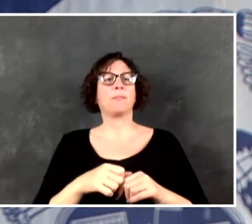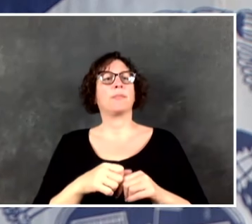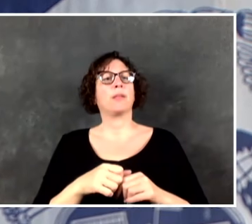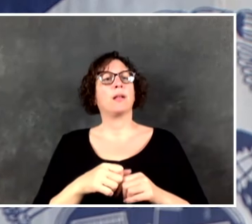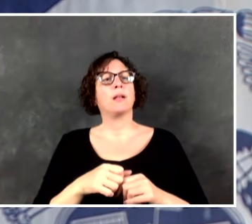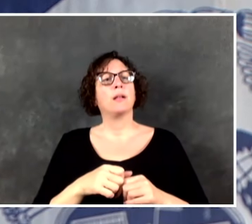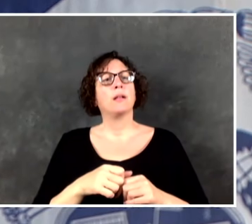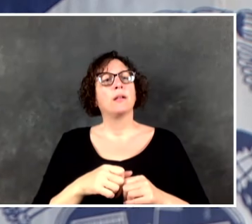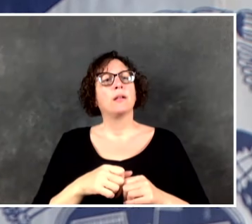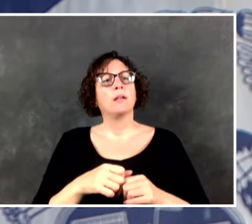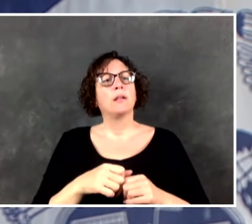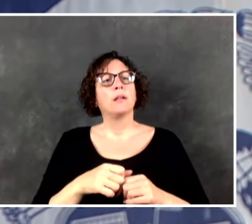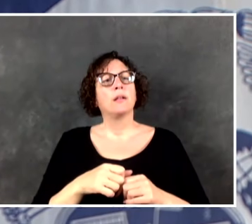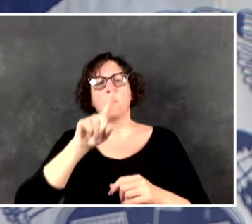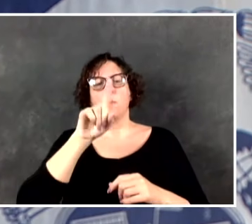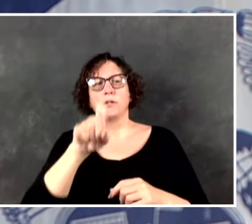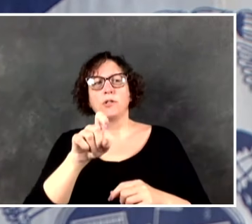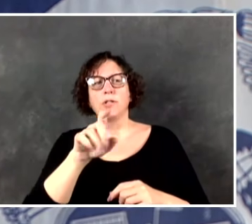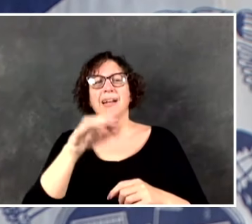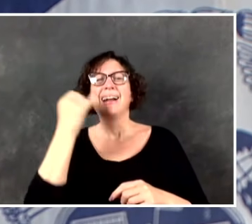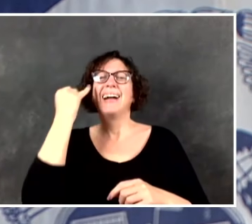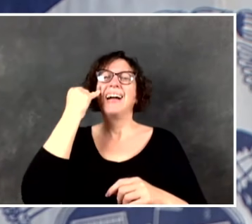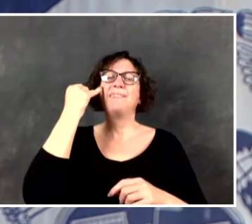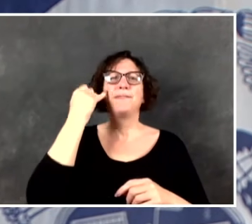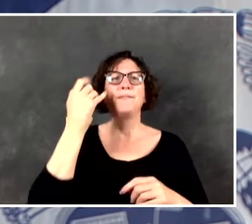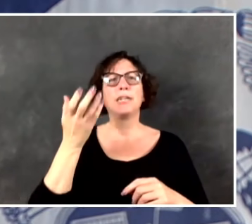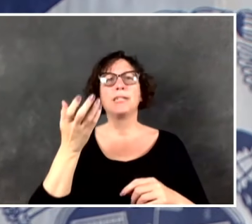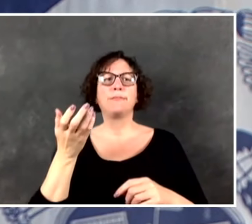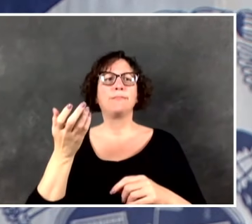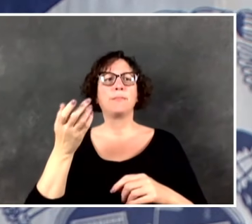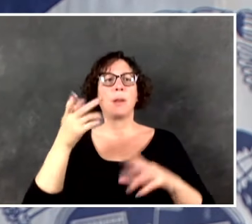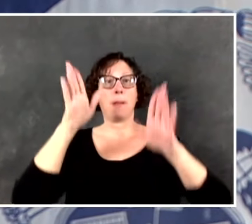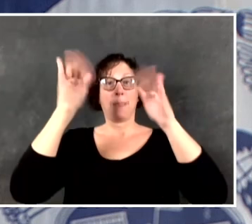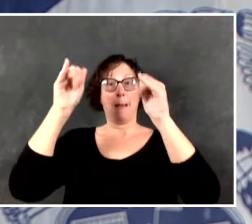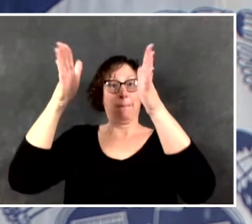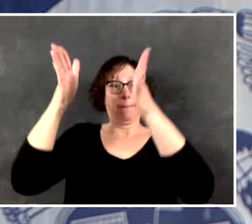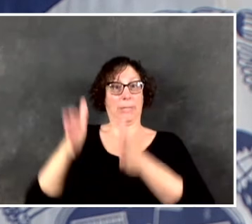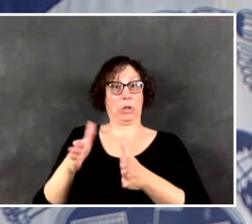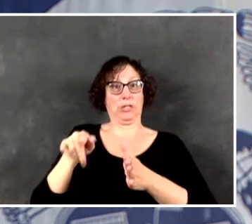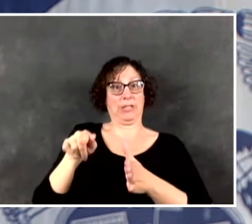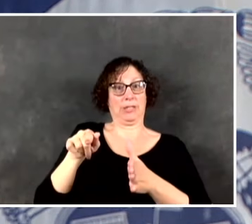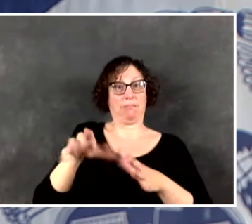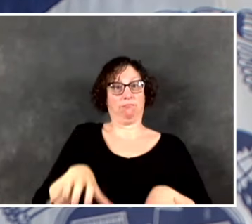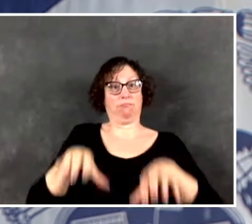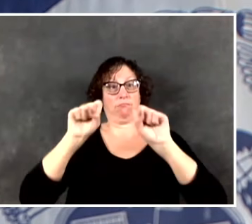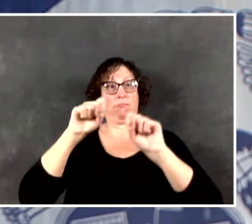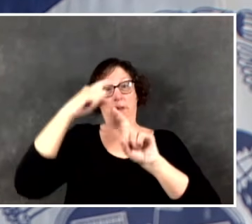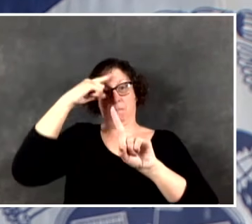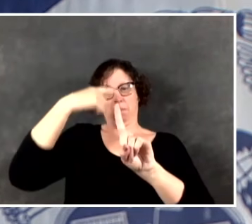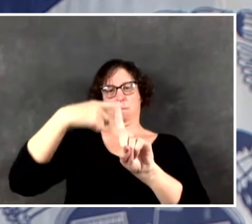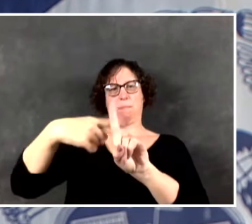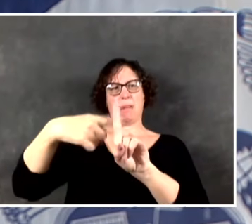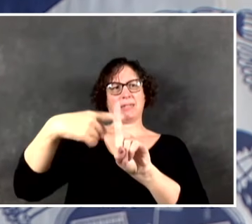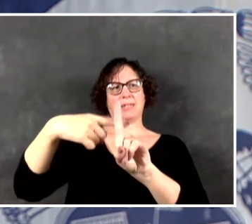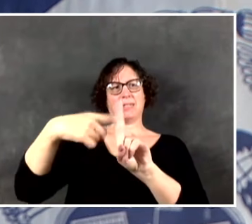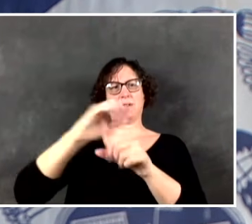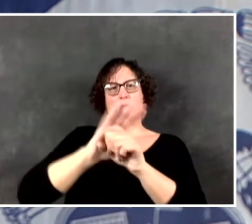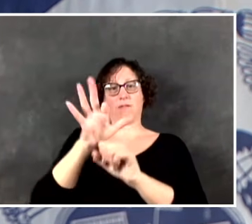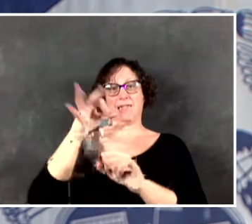HAS GONE THROGHU. GOD BLESS THEM, COULD THERE BE A TIME WHEN A PERSON TESTS POSITIVE NOT BE ALLOWED BACK TO